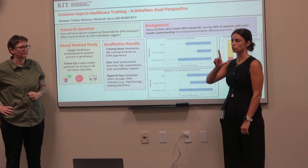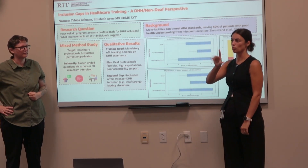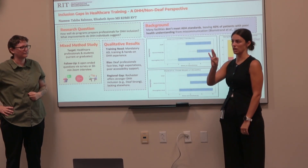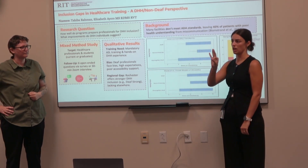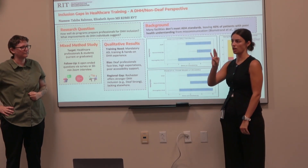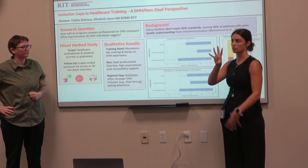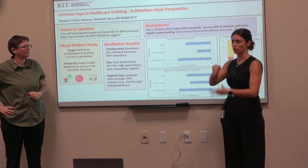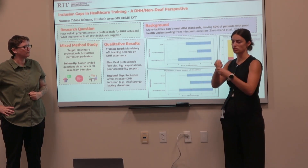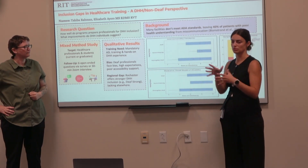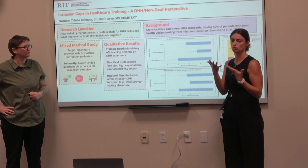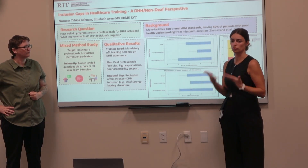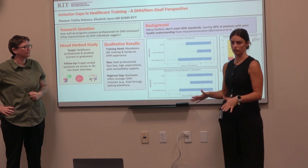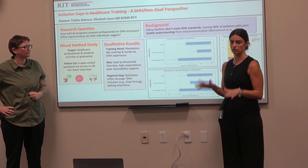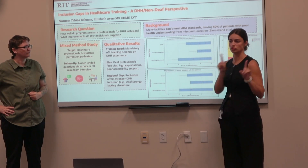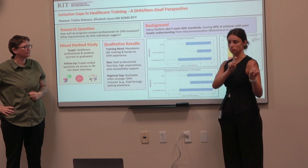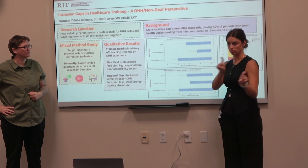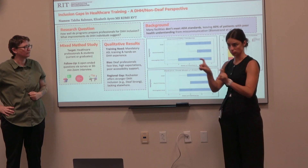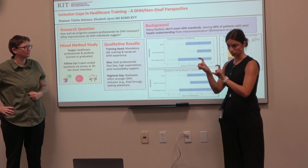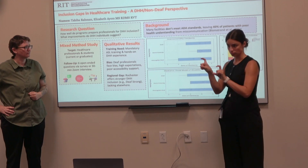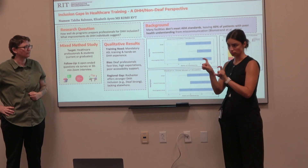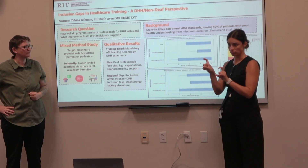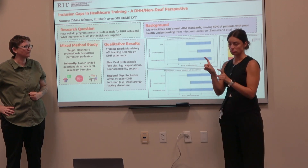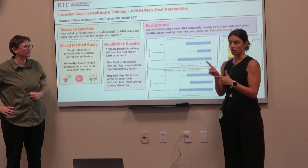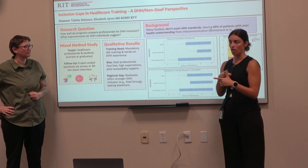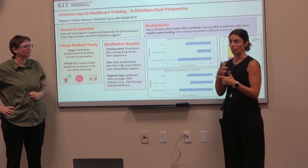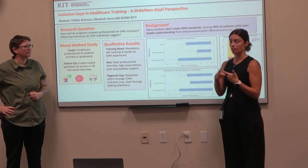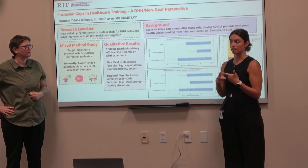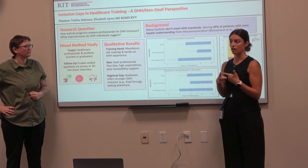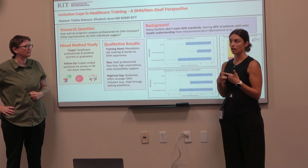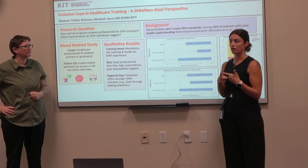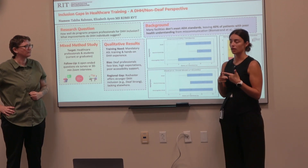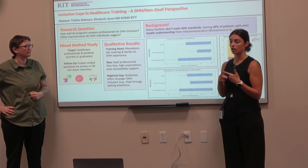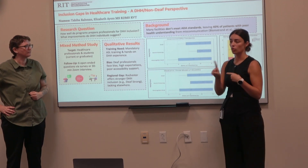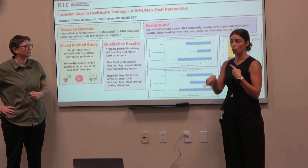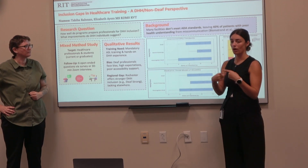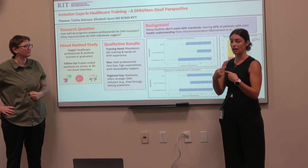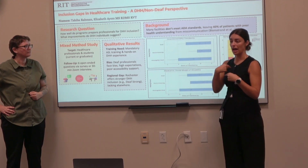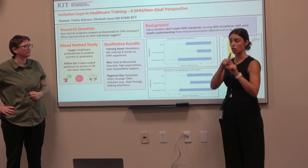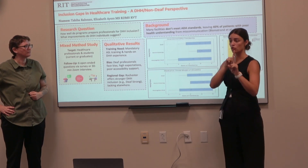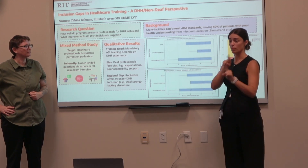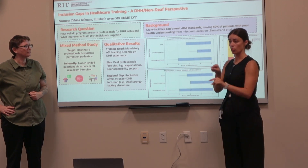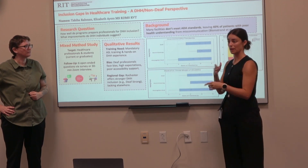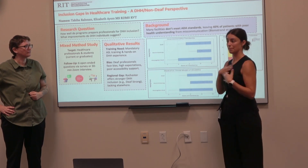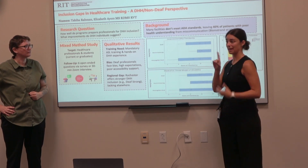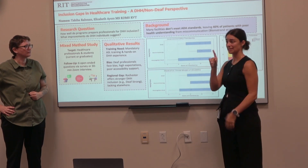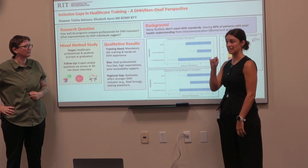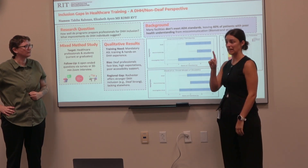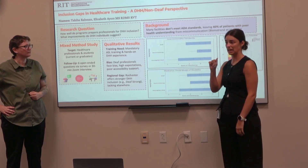who completed the survey. And by the time I reported my data, I had about three